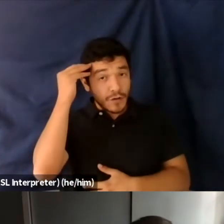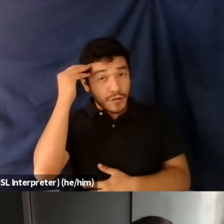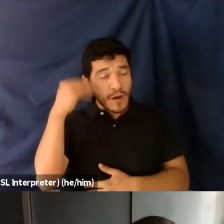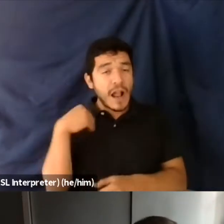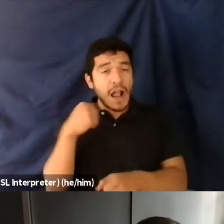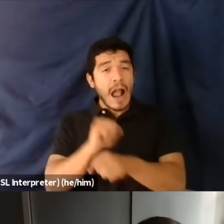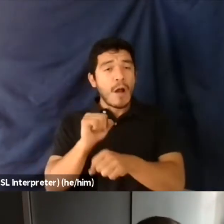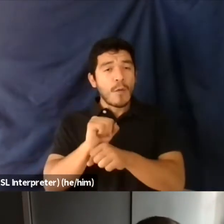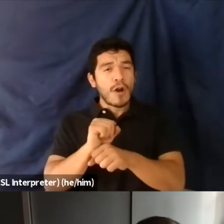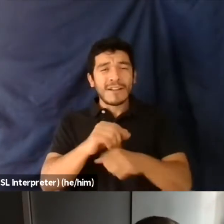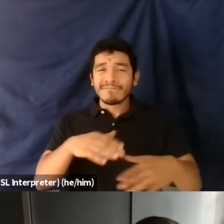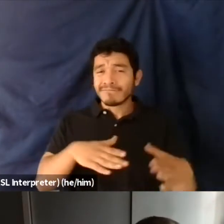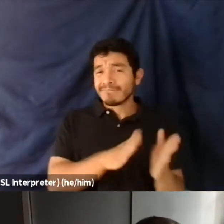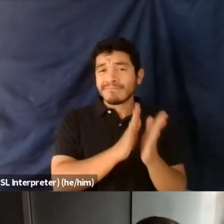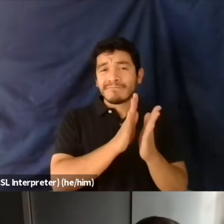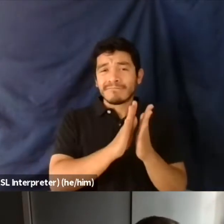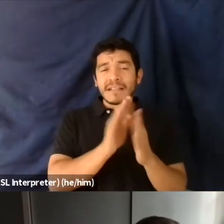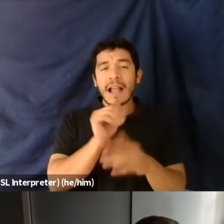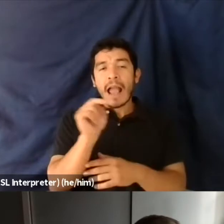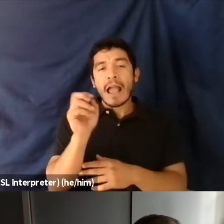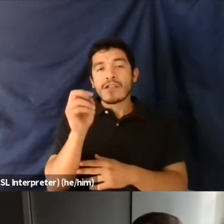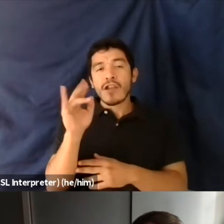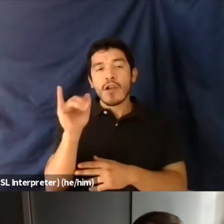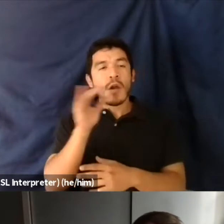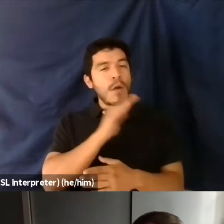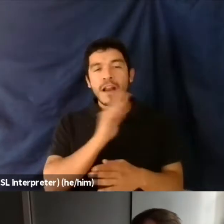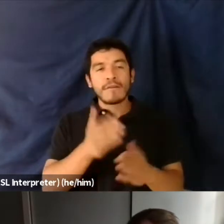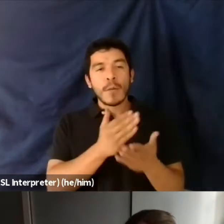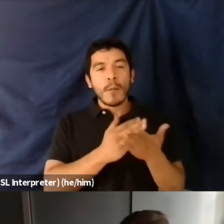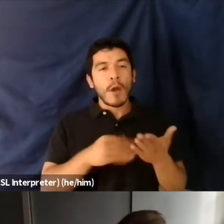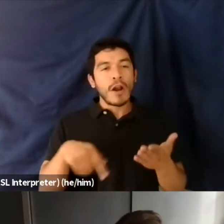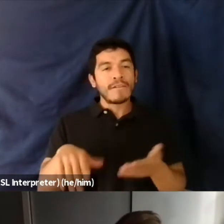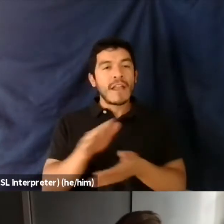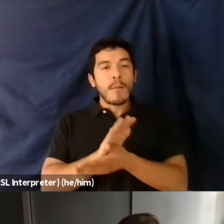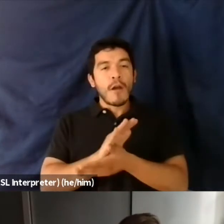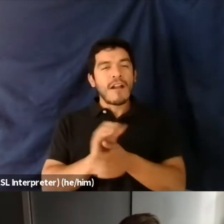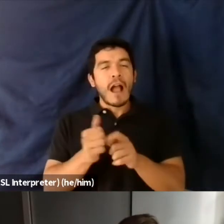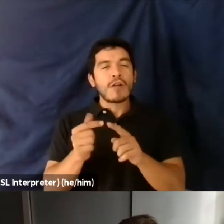the fact that aunt Sharon would never be a part of this movie and how to represent her